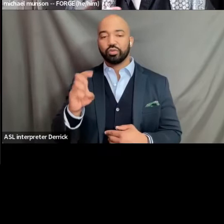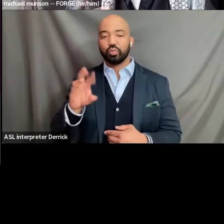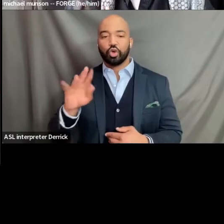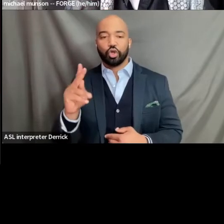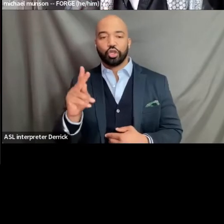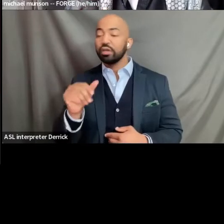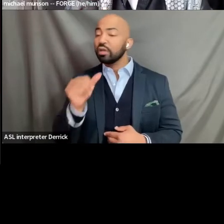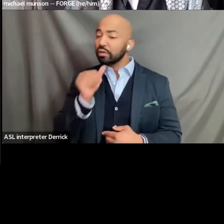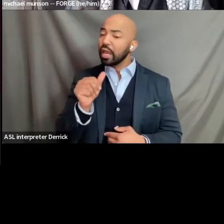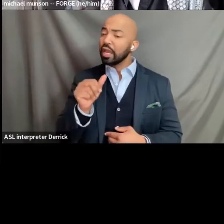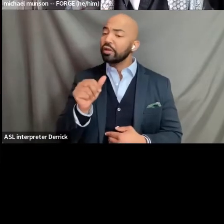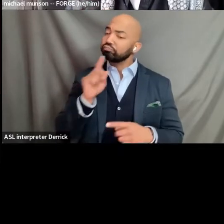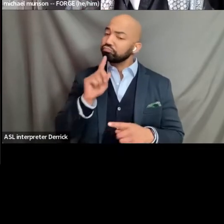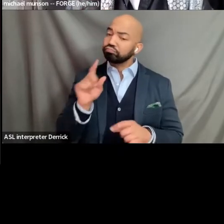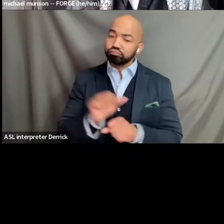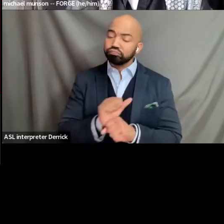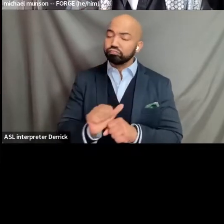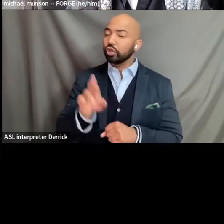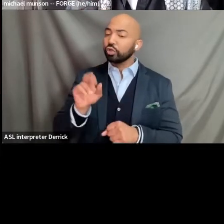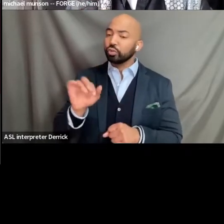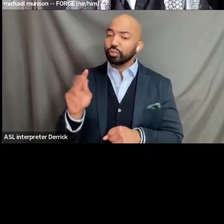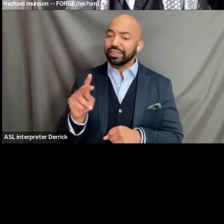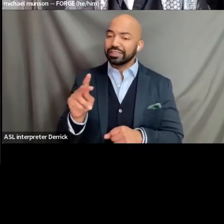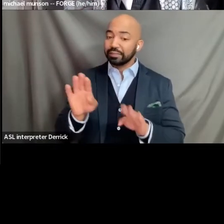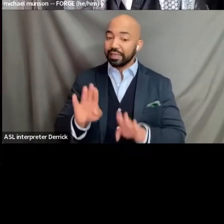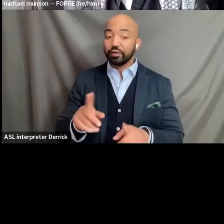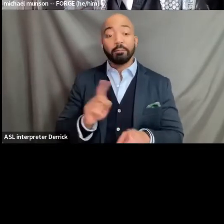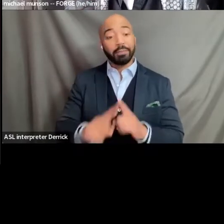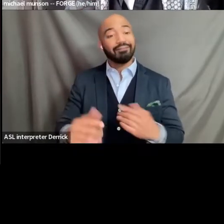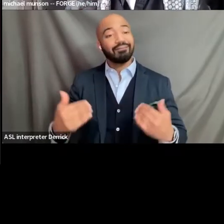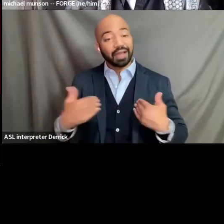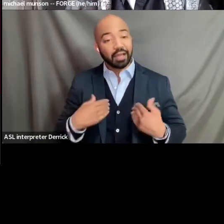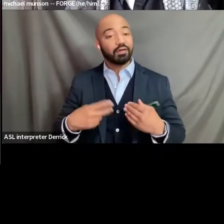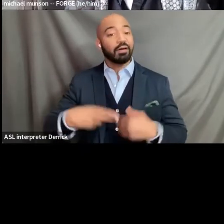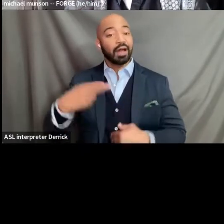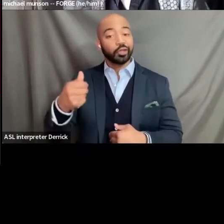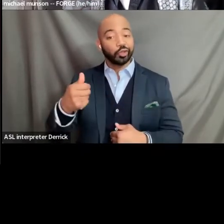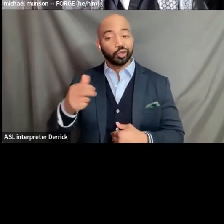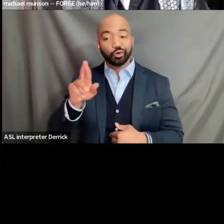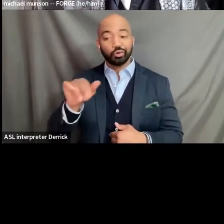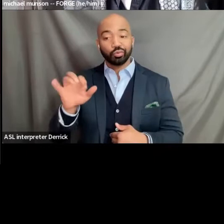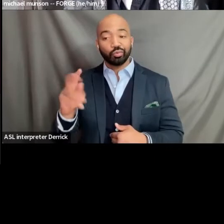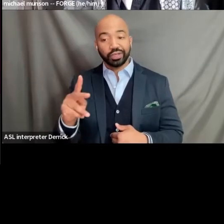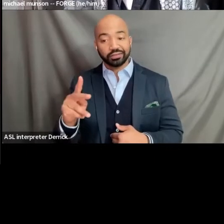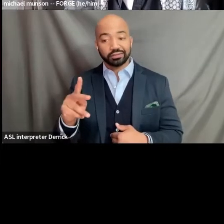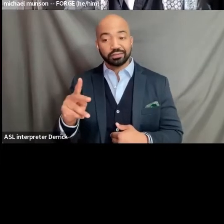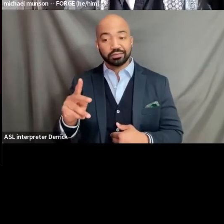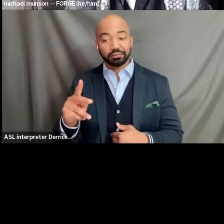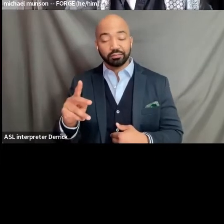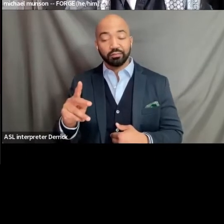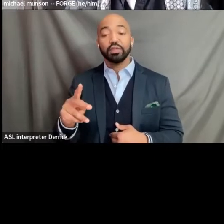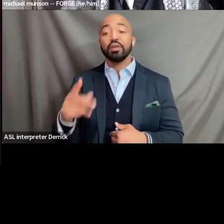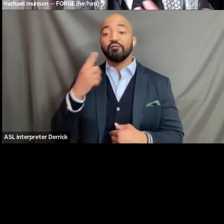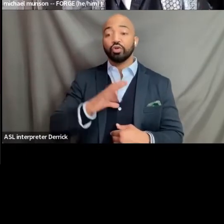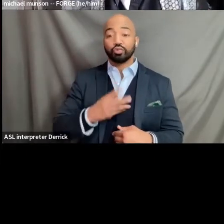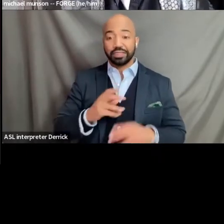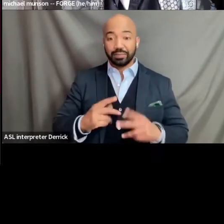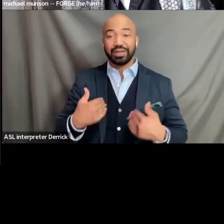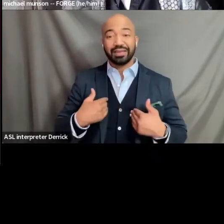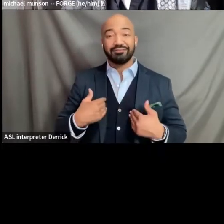but it does put trans folks at more risk of sexually transmitted infections if they're having more sex than an average person